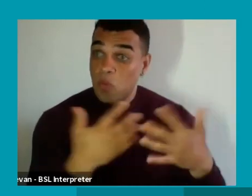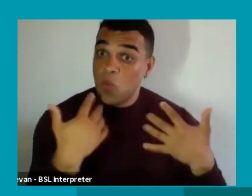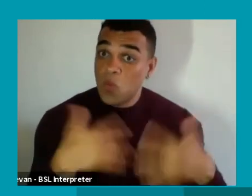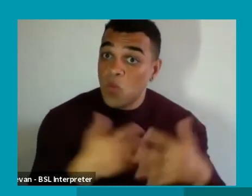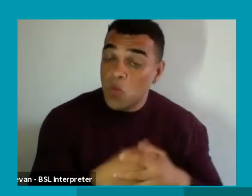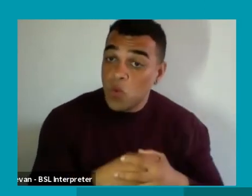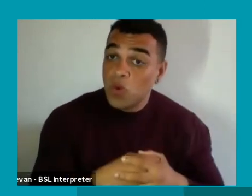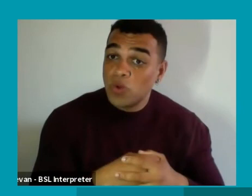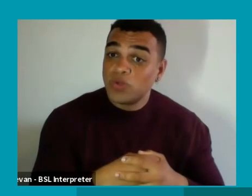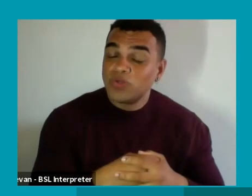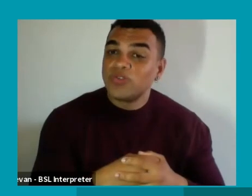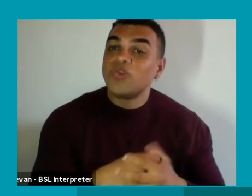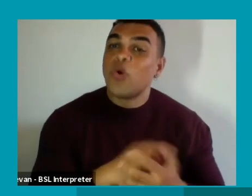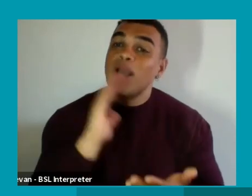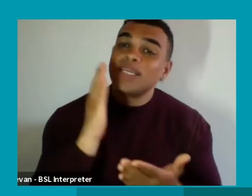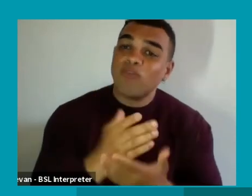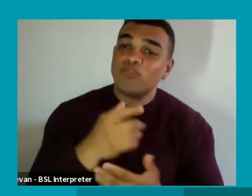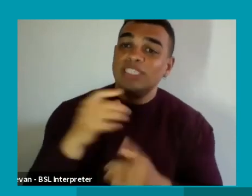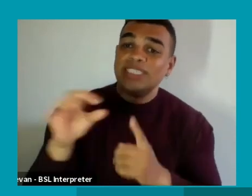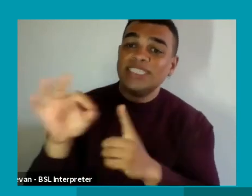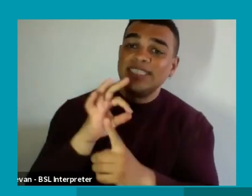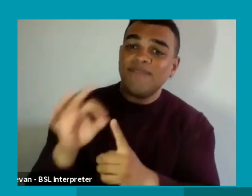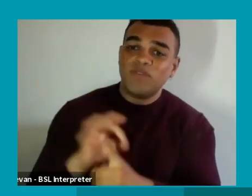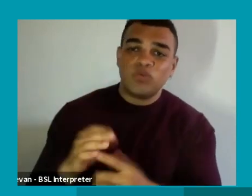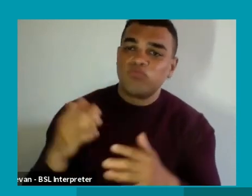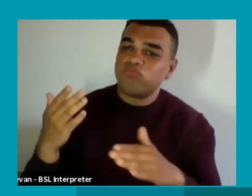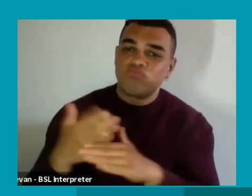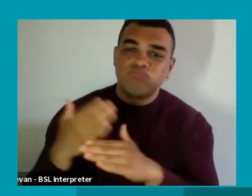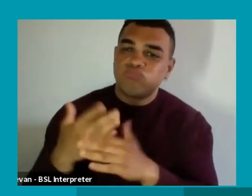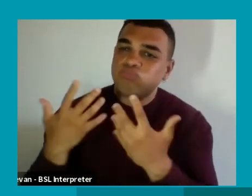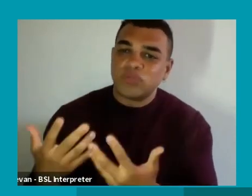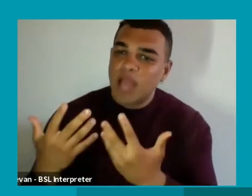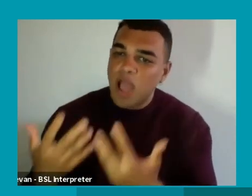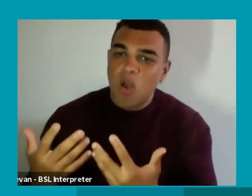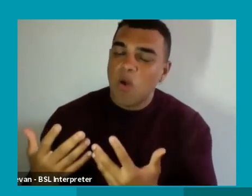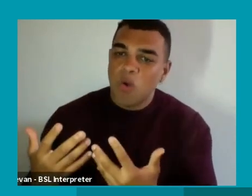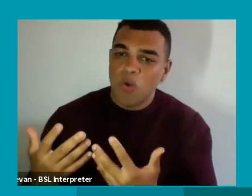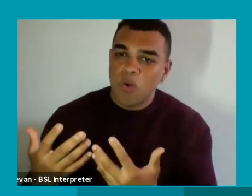happen anymore. However, if you meet the minimum requirements, it is highly recommended that